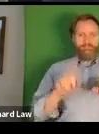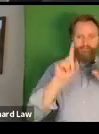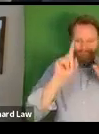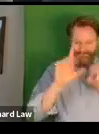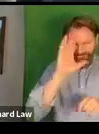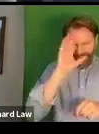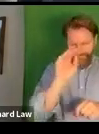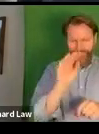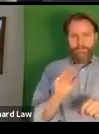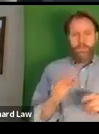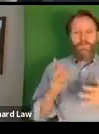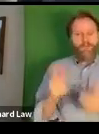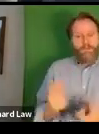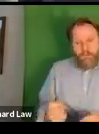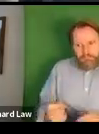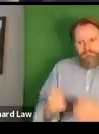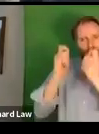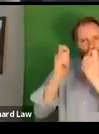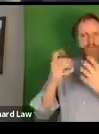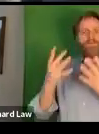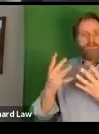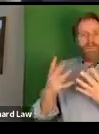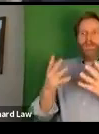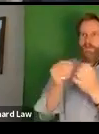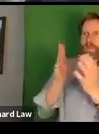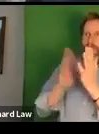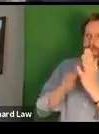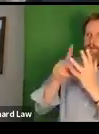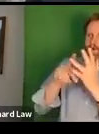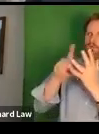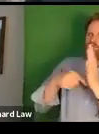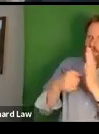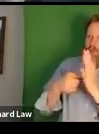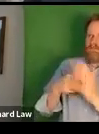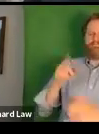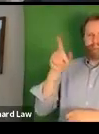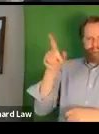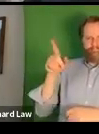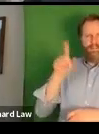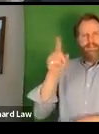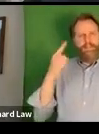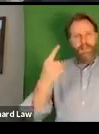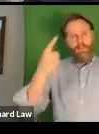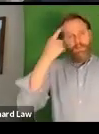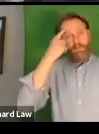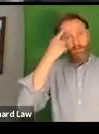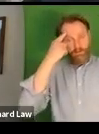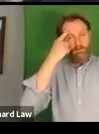employer is again going to look at whether it will be allowed but they've